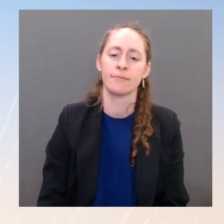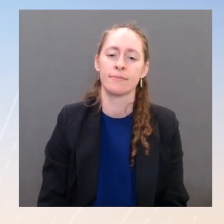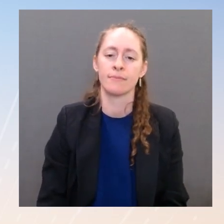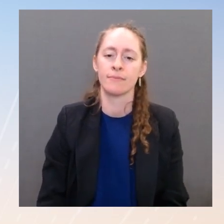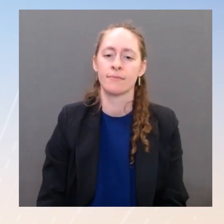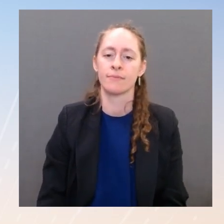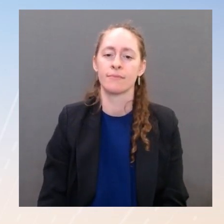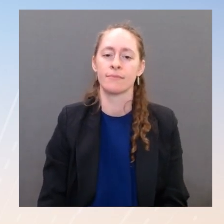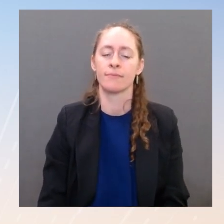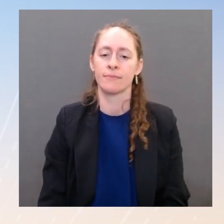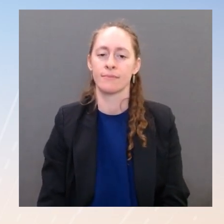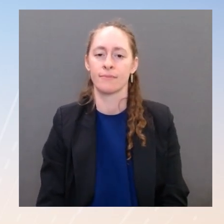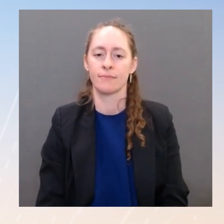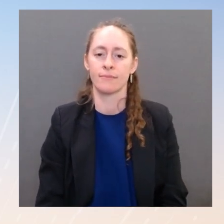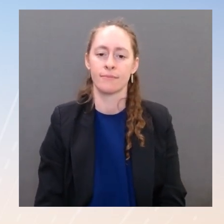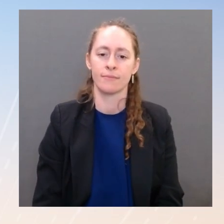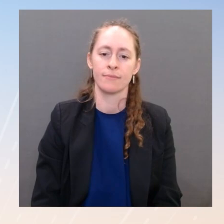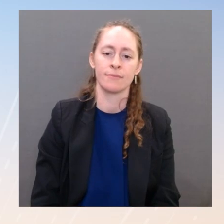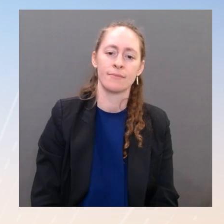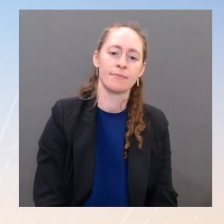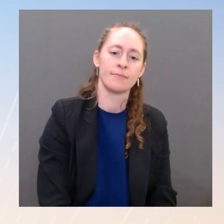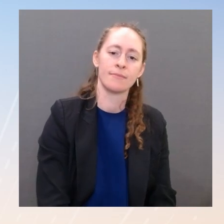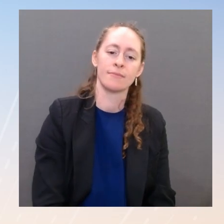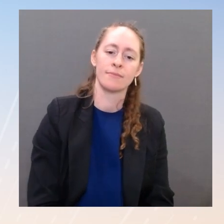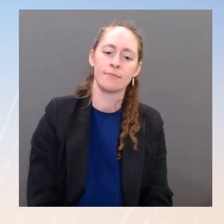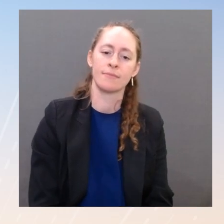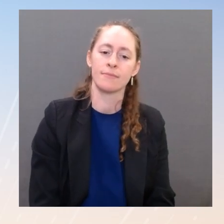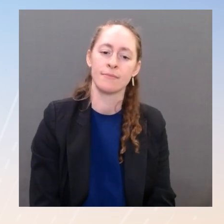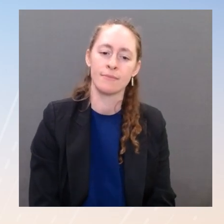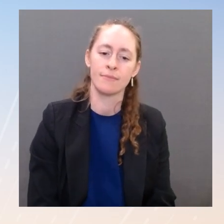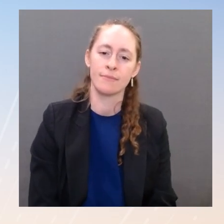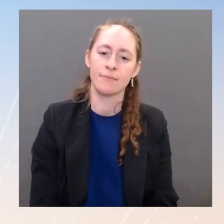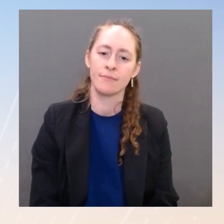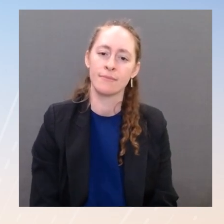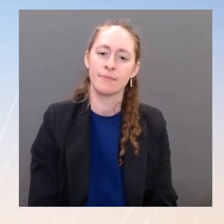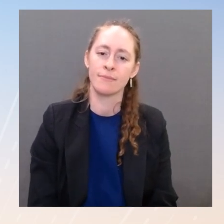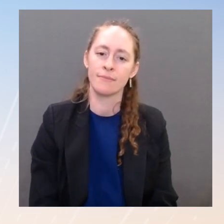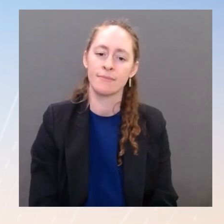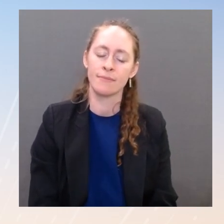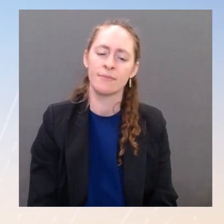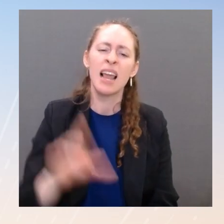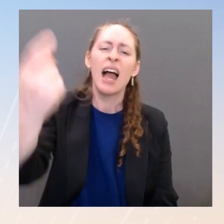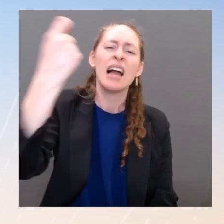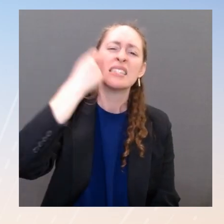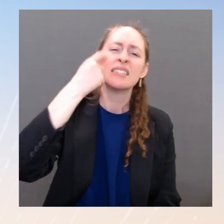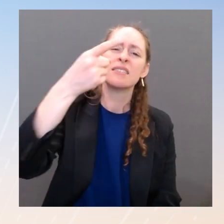their support for Ukrainians and Europeans in some capacity. I was wondering whether you can be more specific.